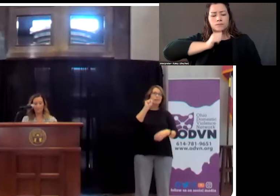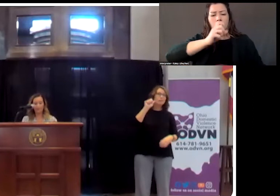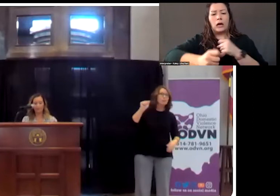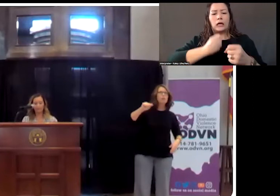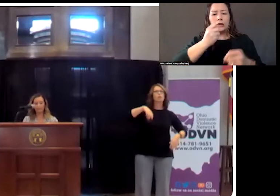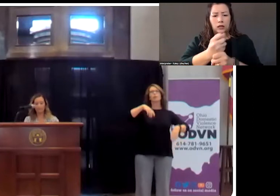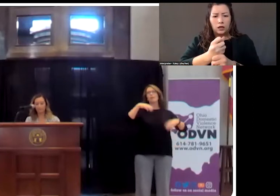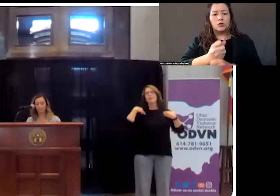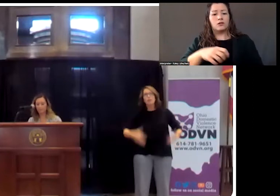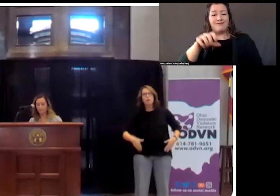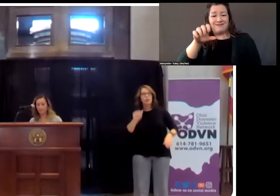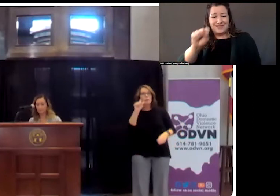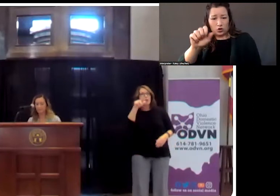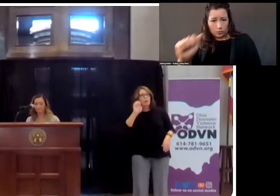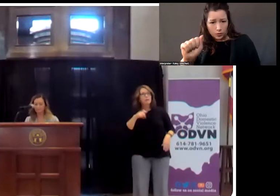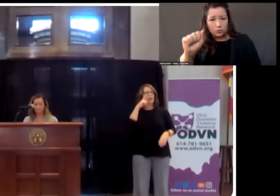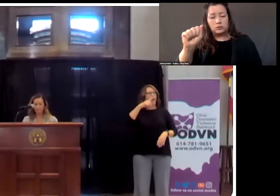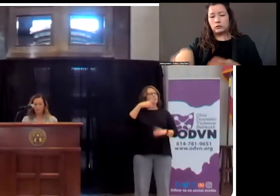I was diagnosed with PTSD.